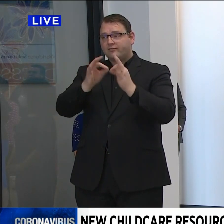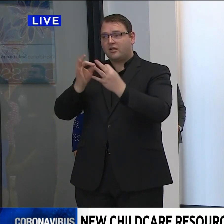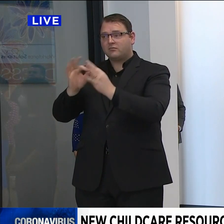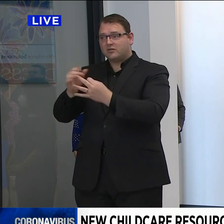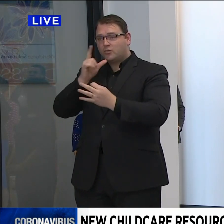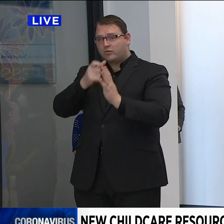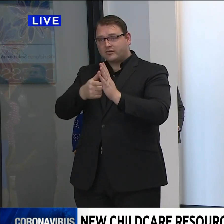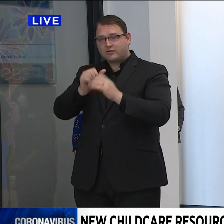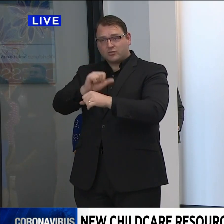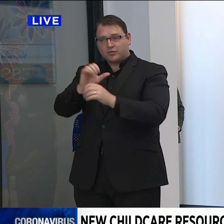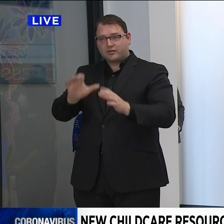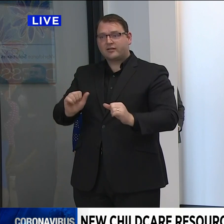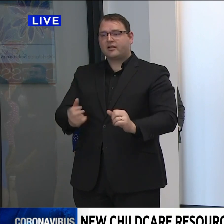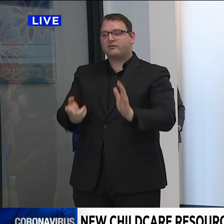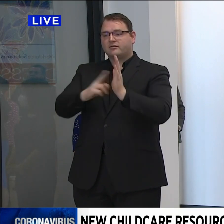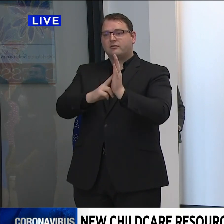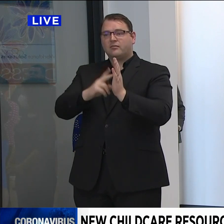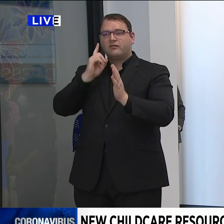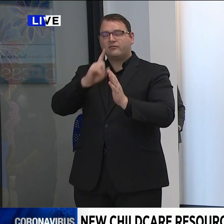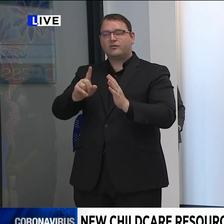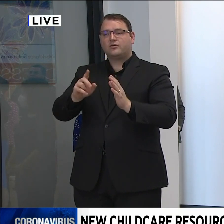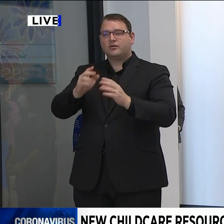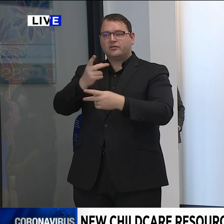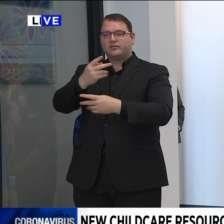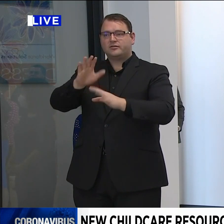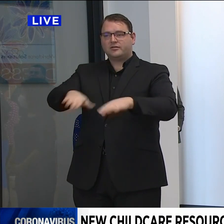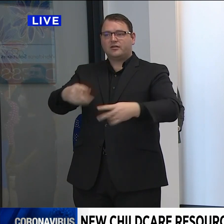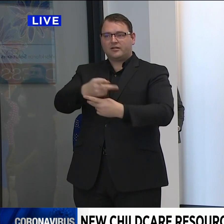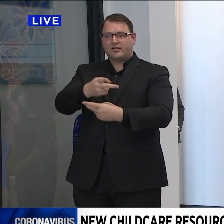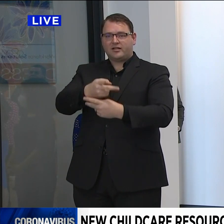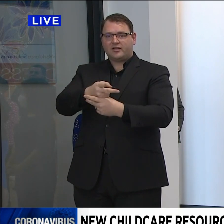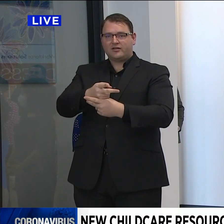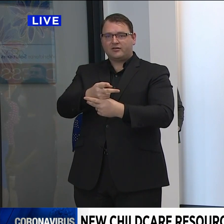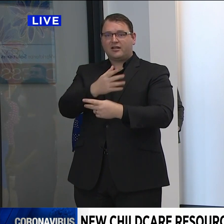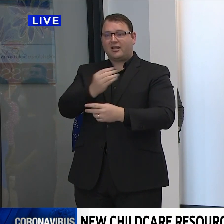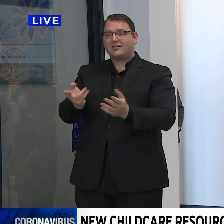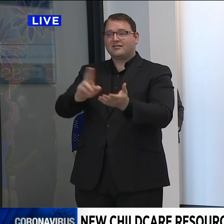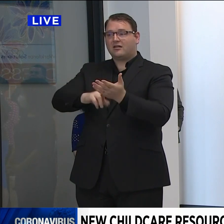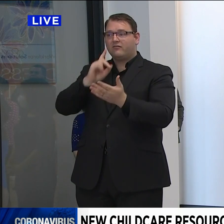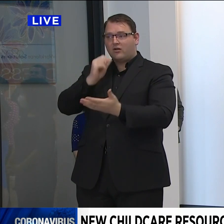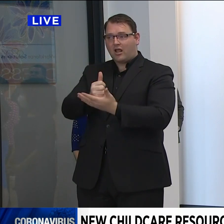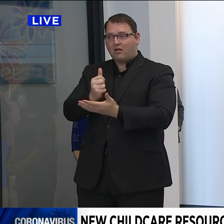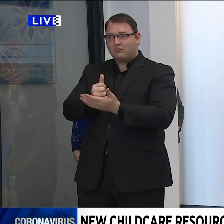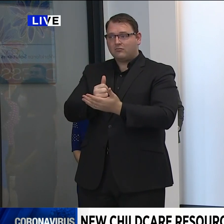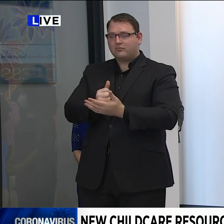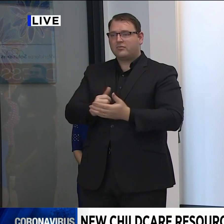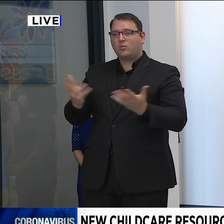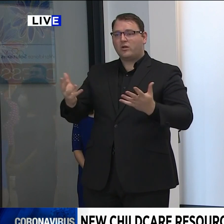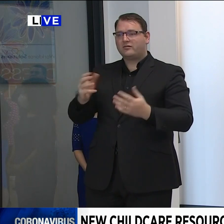apply for financial support. Today. We are pleased to Today. We are pleased to announce that families of announce that families of essential workers can register